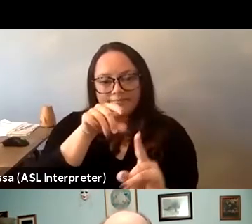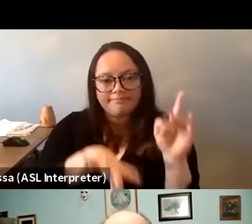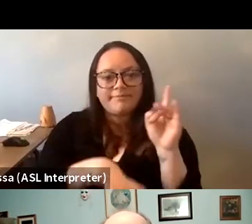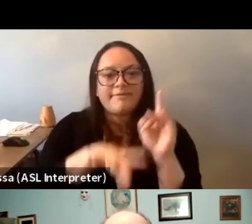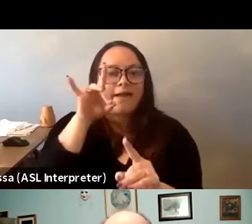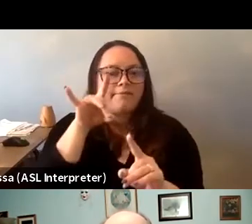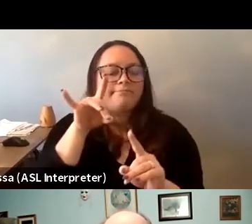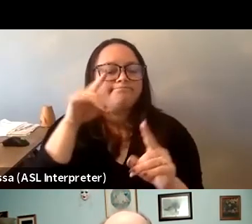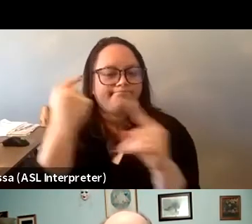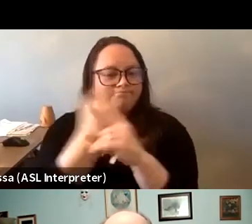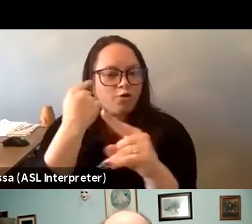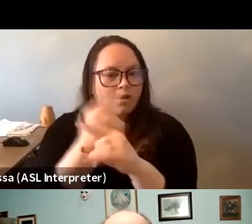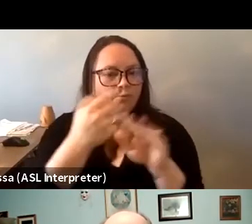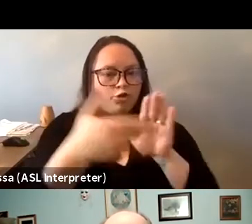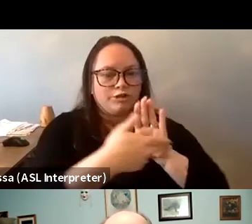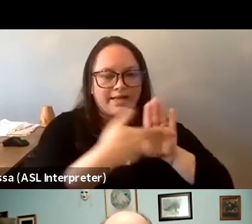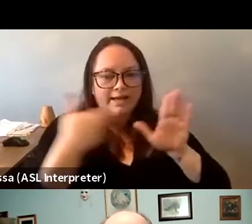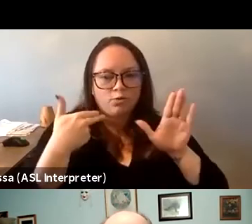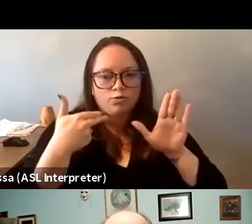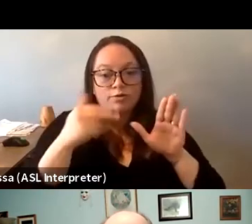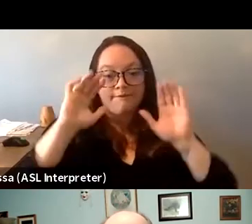of autism slash ADHD.